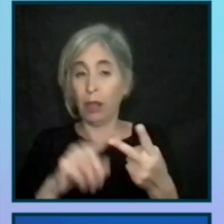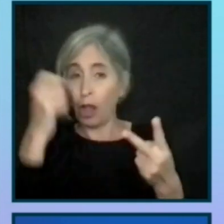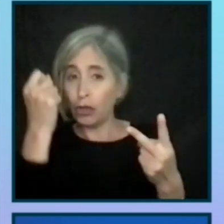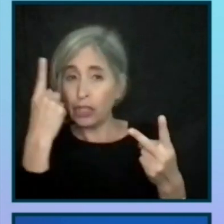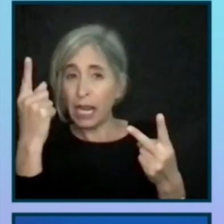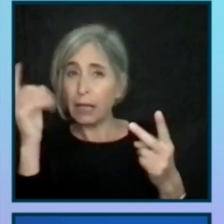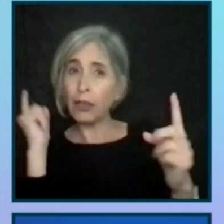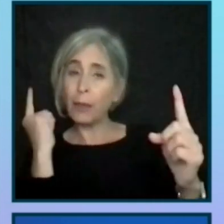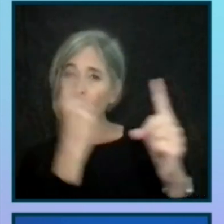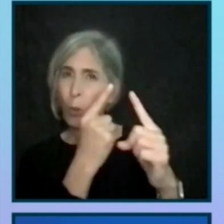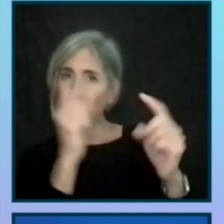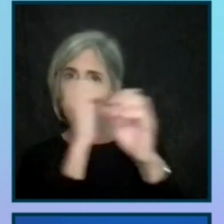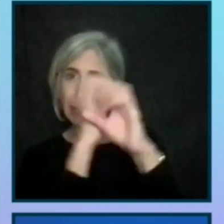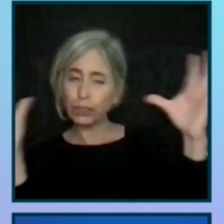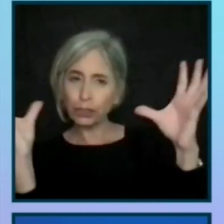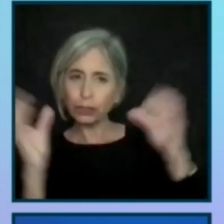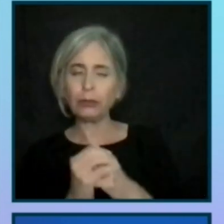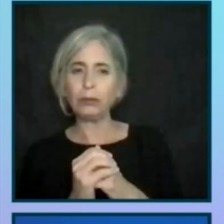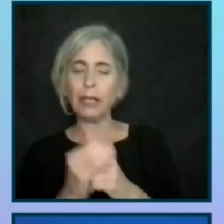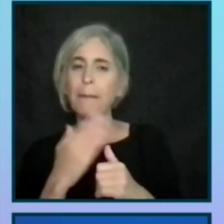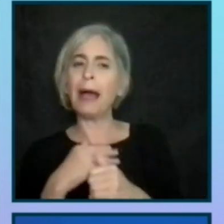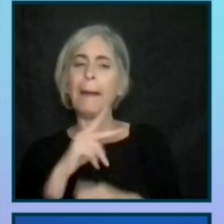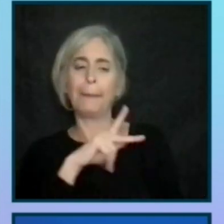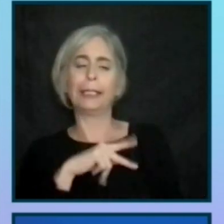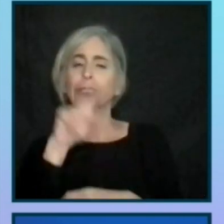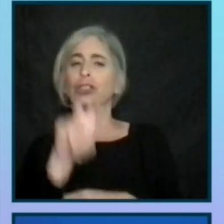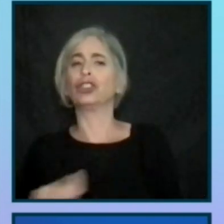And so this is my personal journey that led to the report,